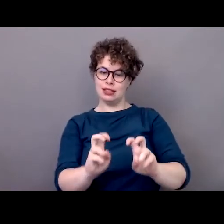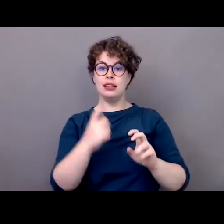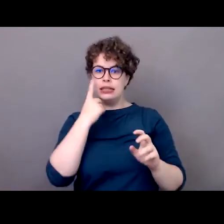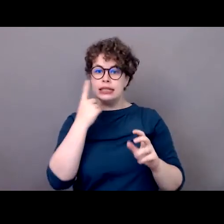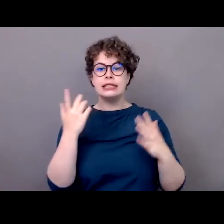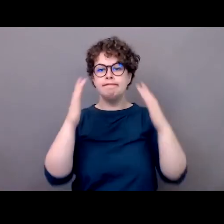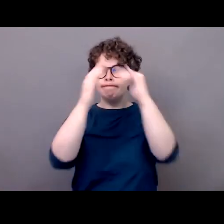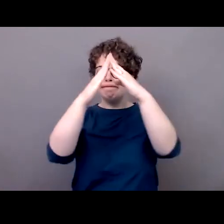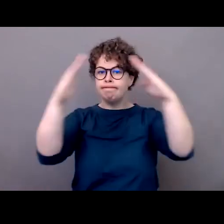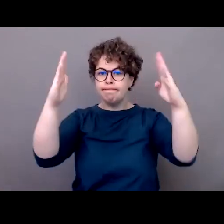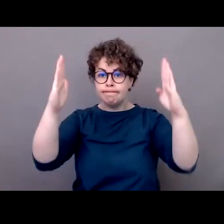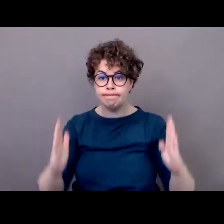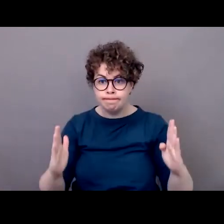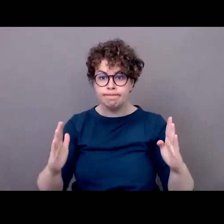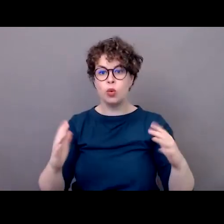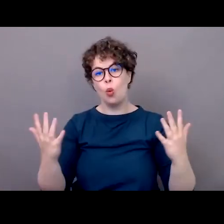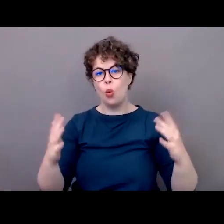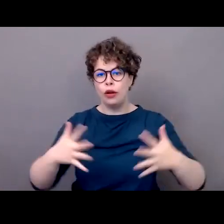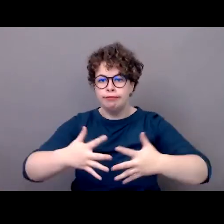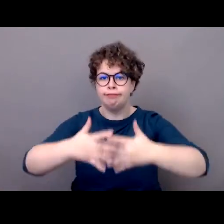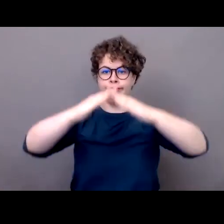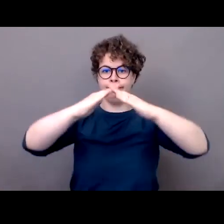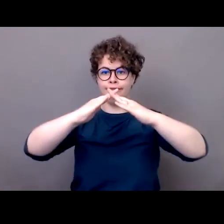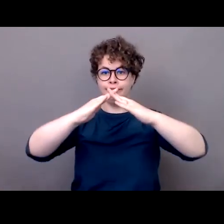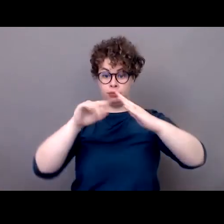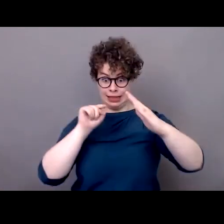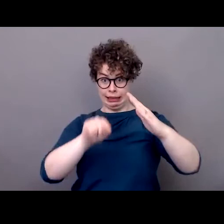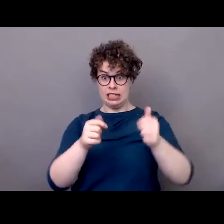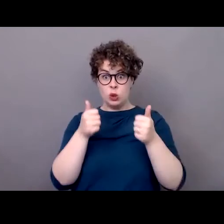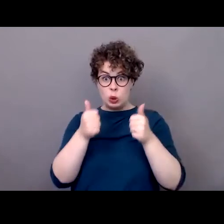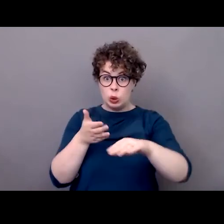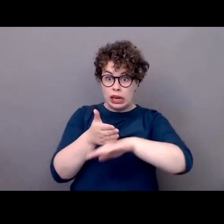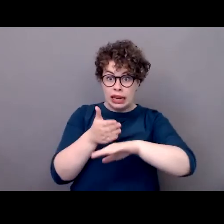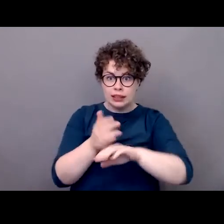facilities and service delivery, for example. Post distribution monitoring